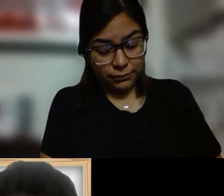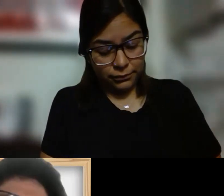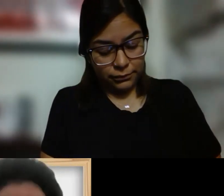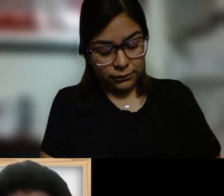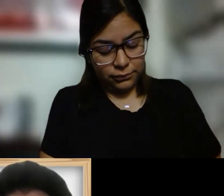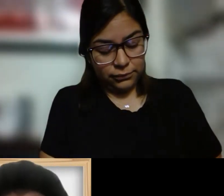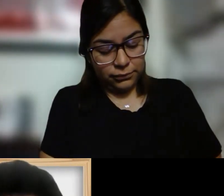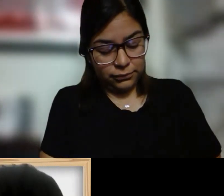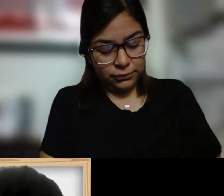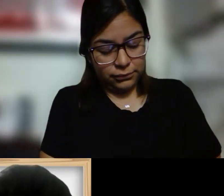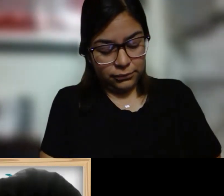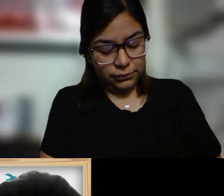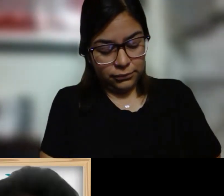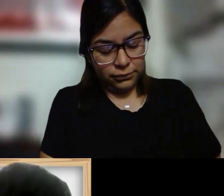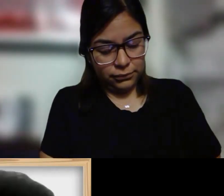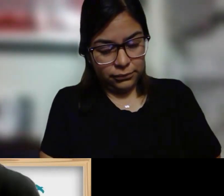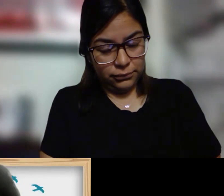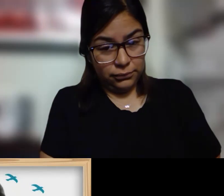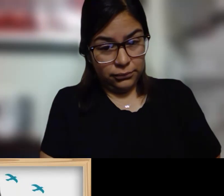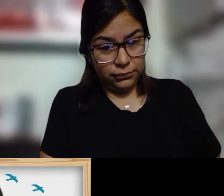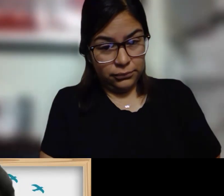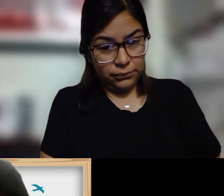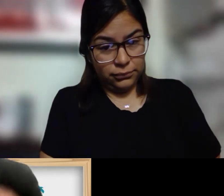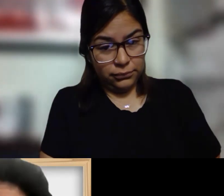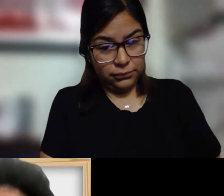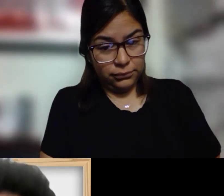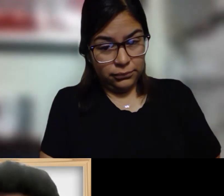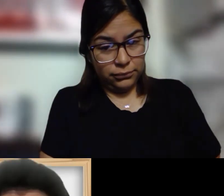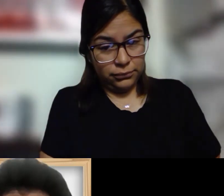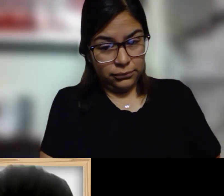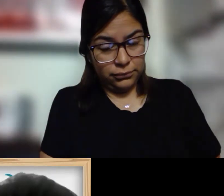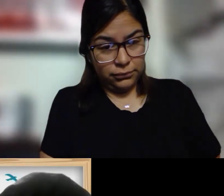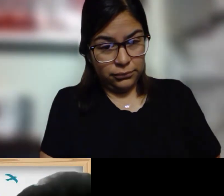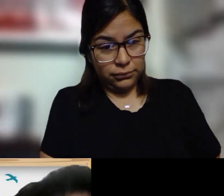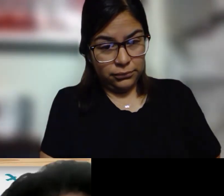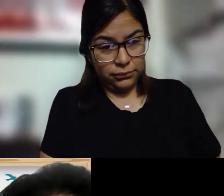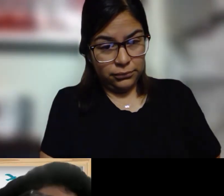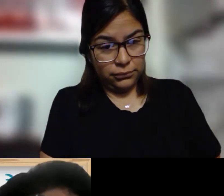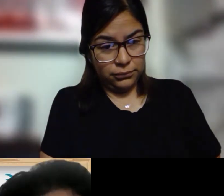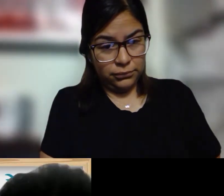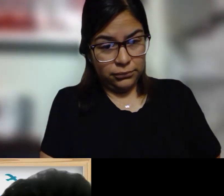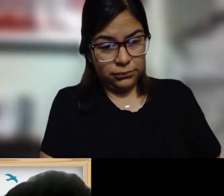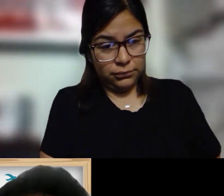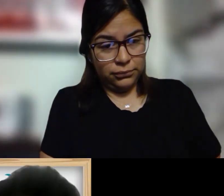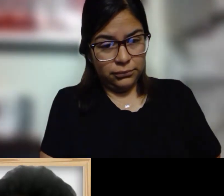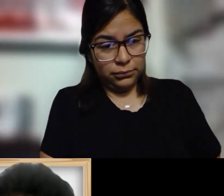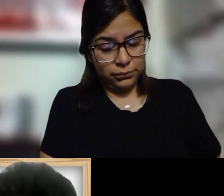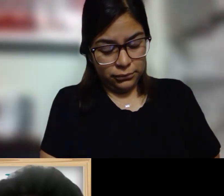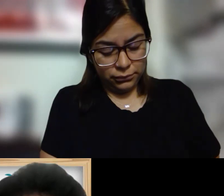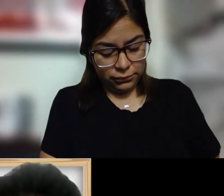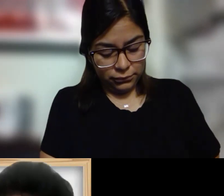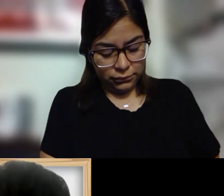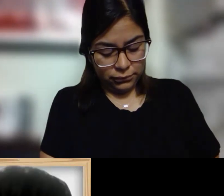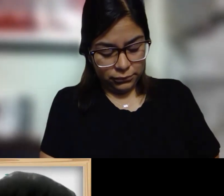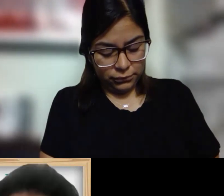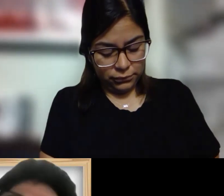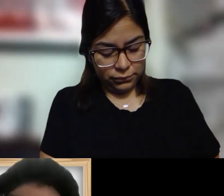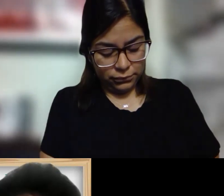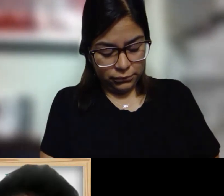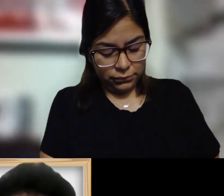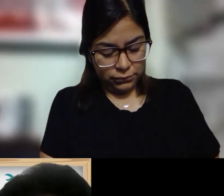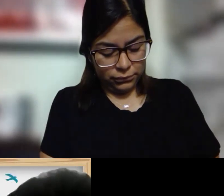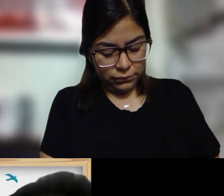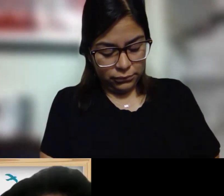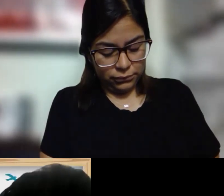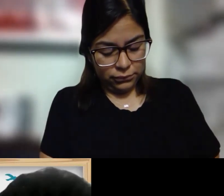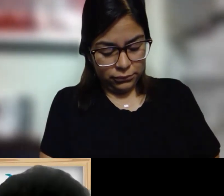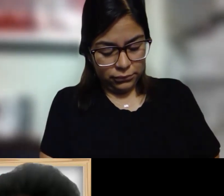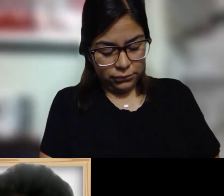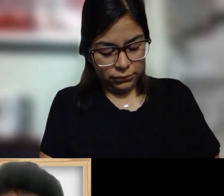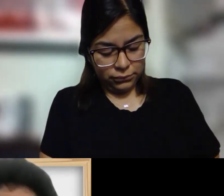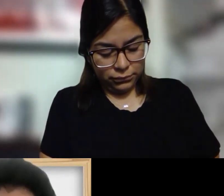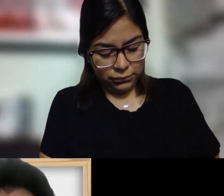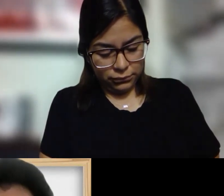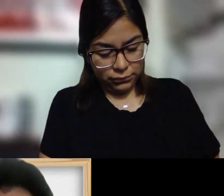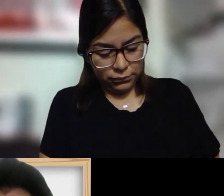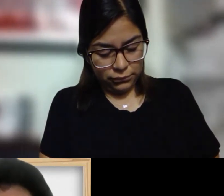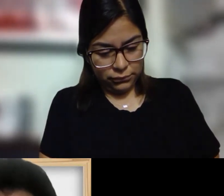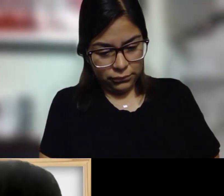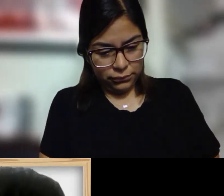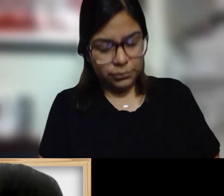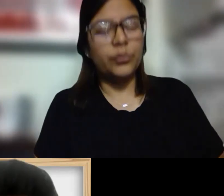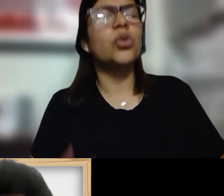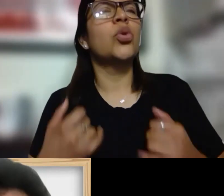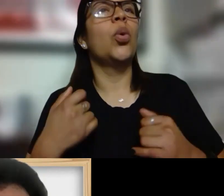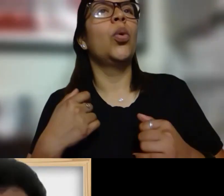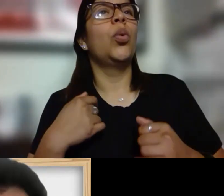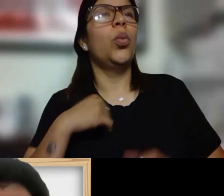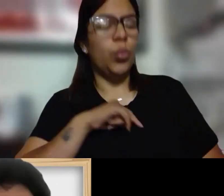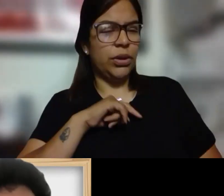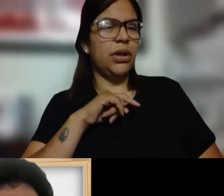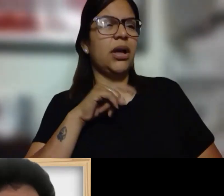we're actually talking about R trinings 2:38:45.720,1193:02:47.295